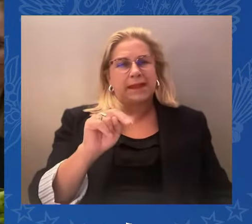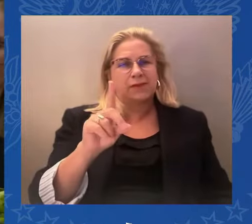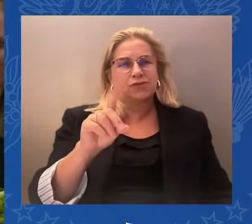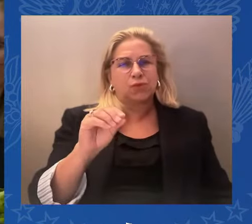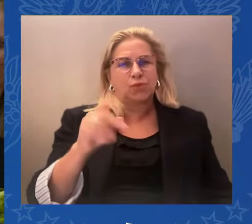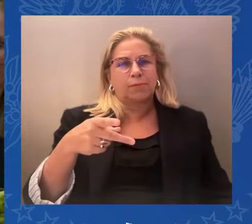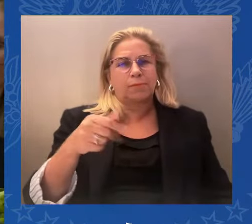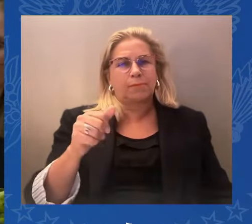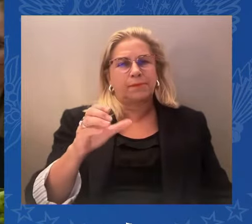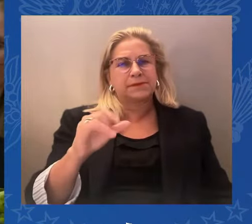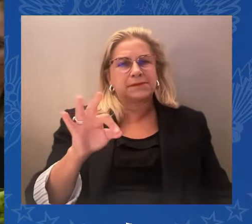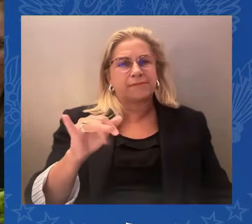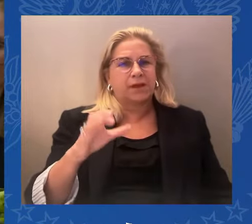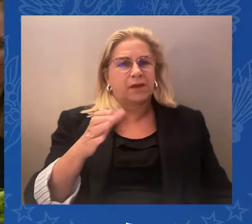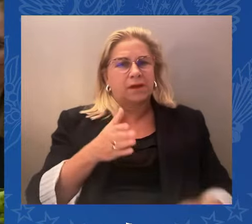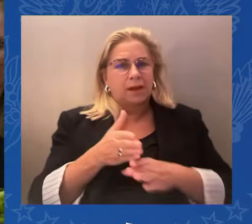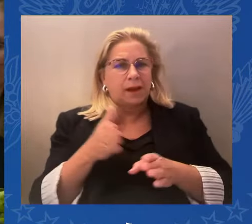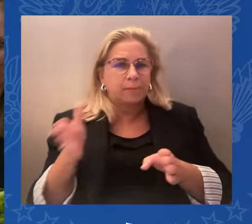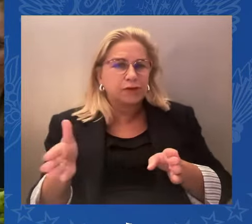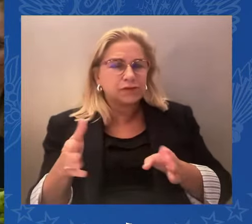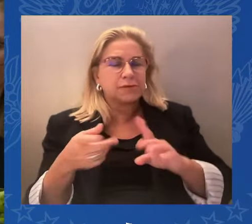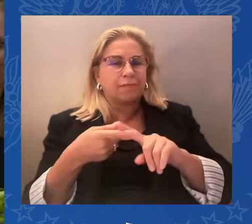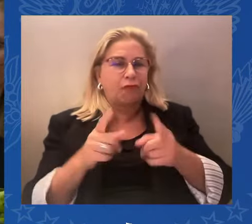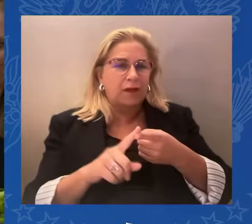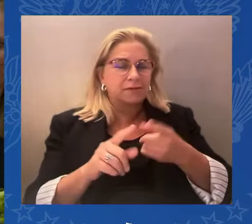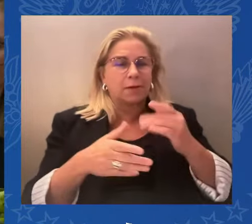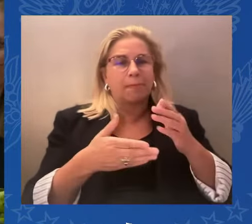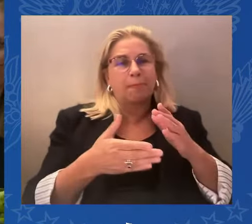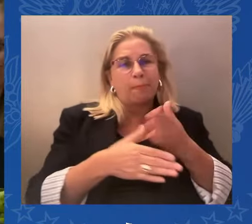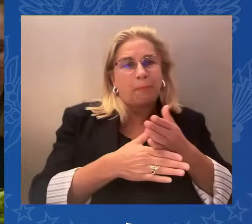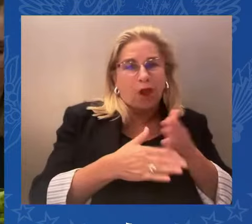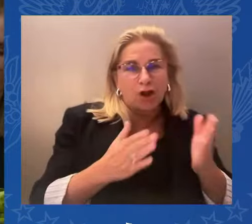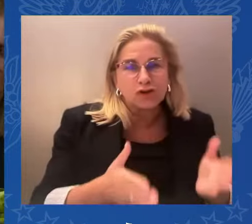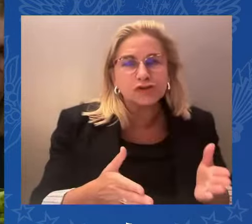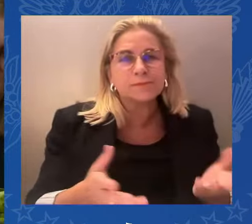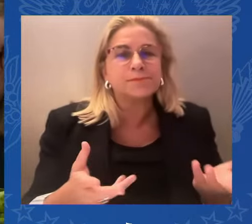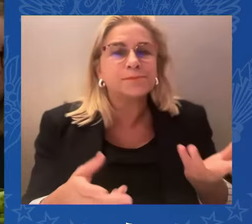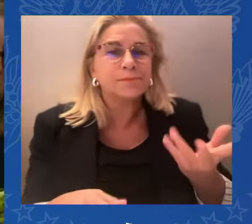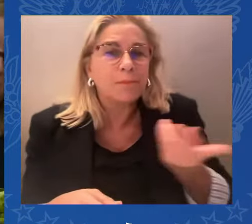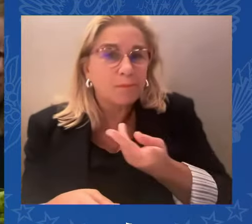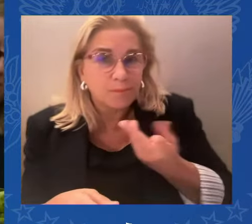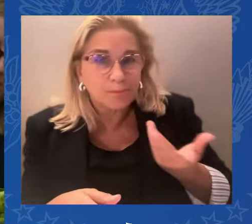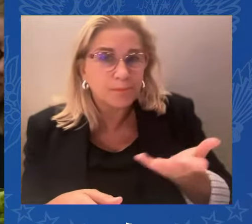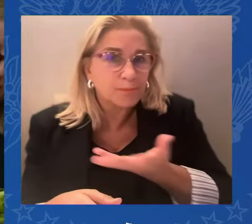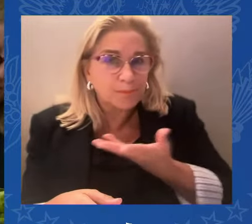So, I think, today, we have some practical initiatives that we've been working on together.